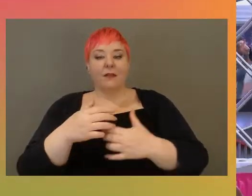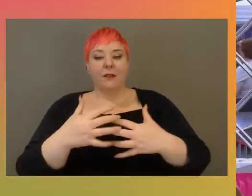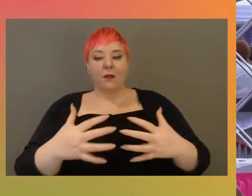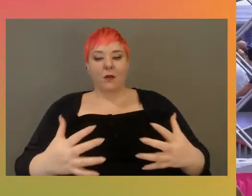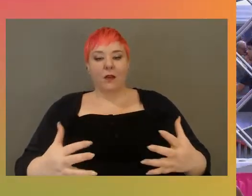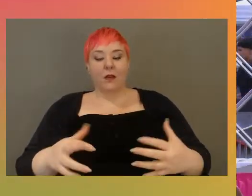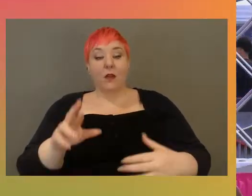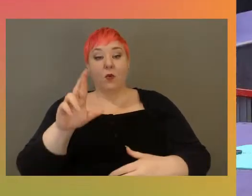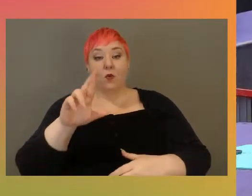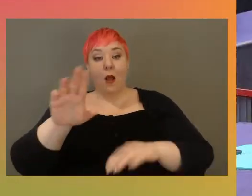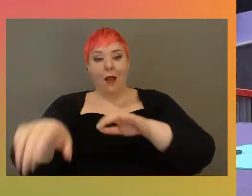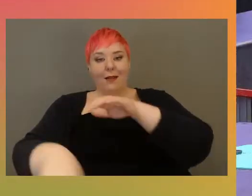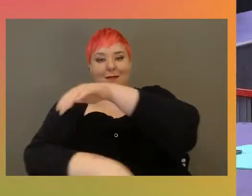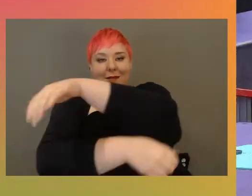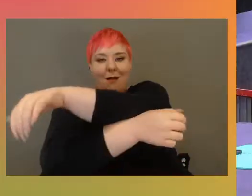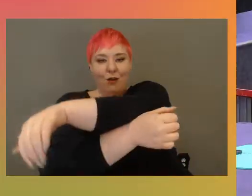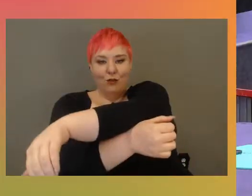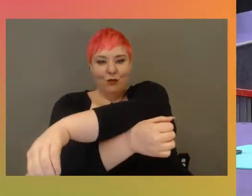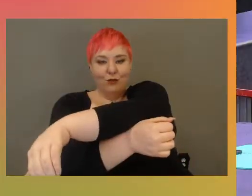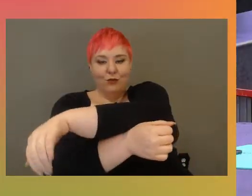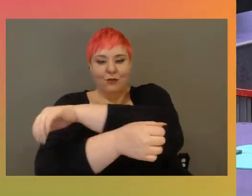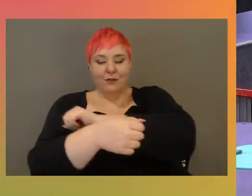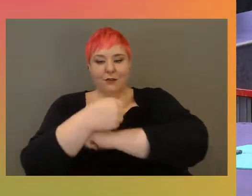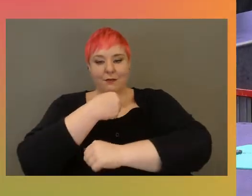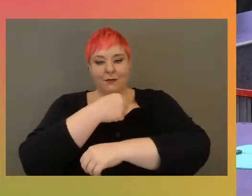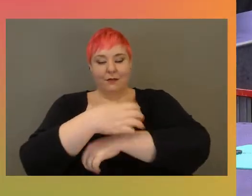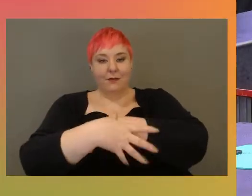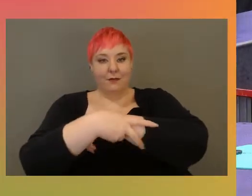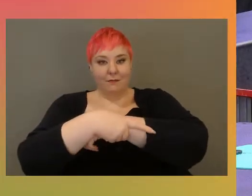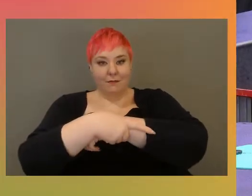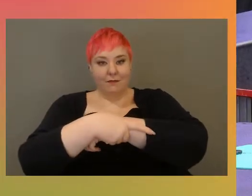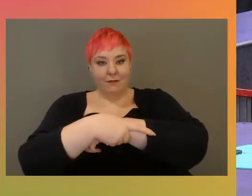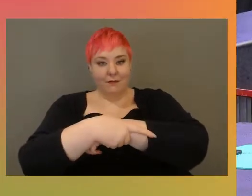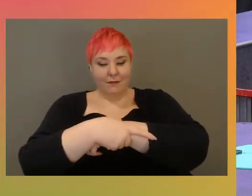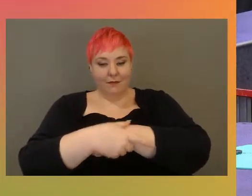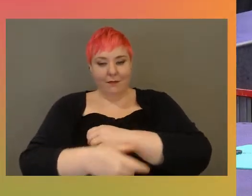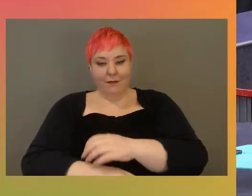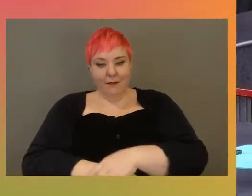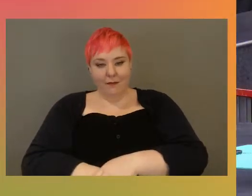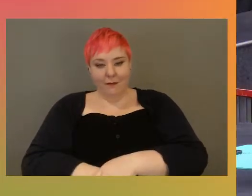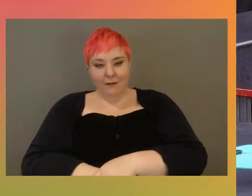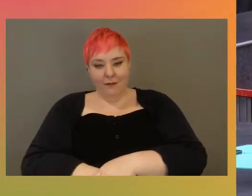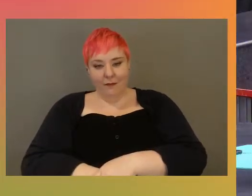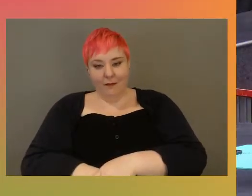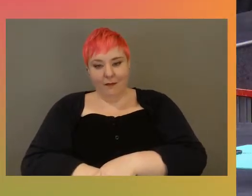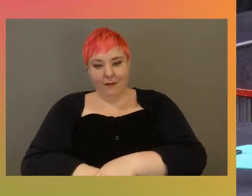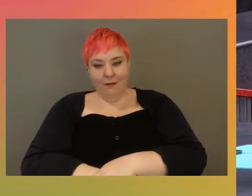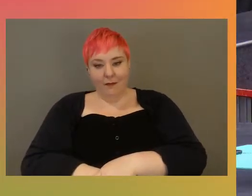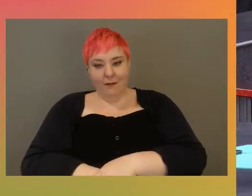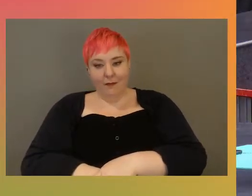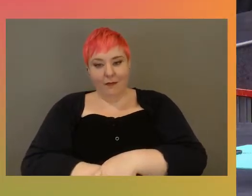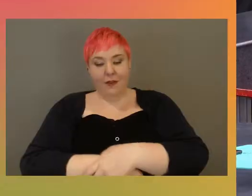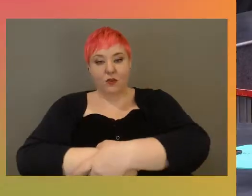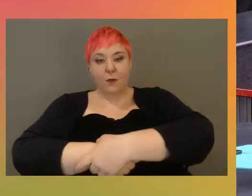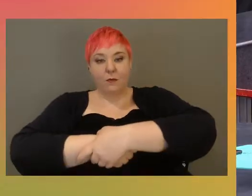SQUEEZE. COME BACK UP, TAKE THE RIGHT ARM UNDERNEATH THE LEG LIKE